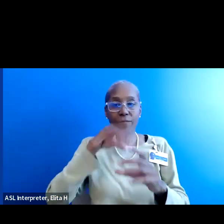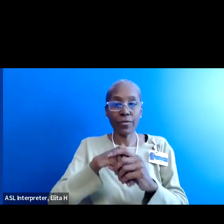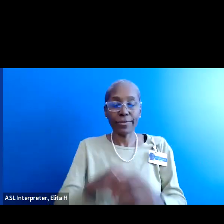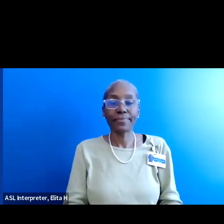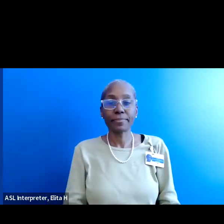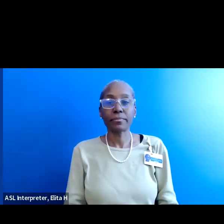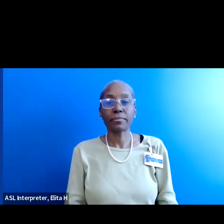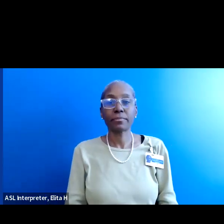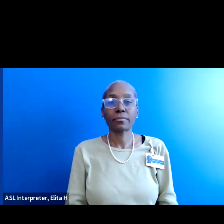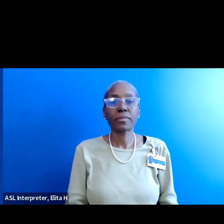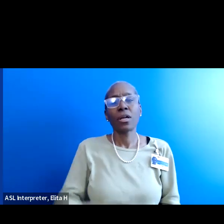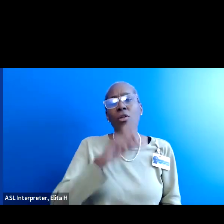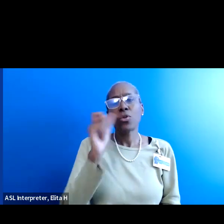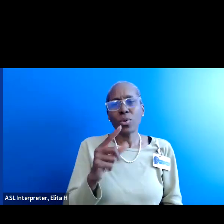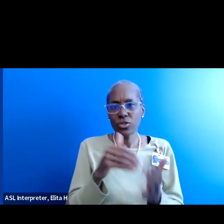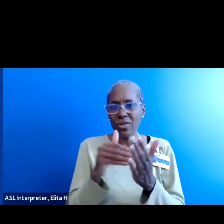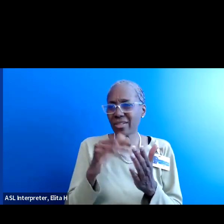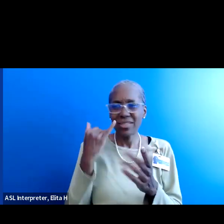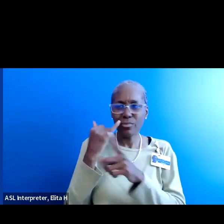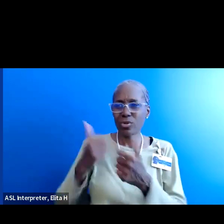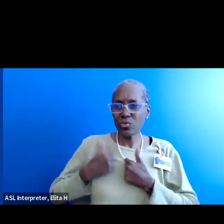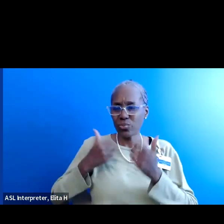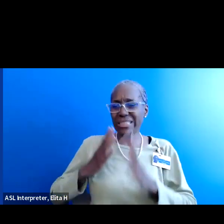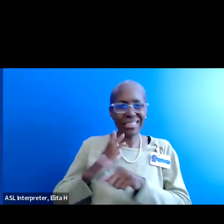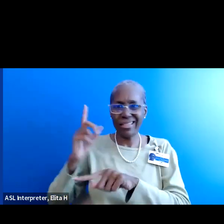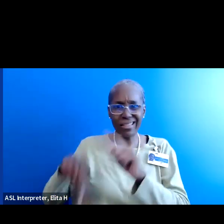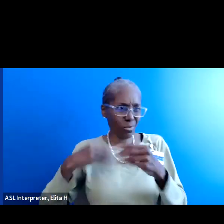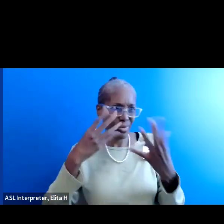Now a question we get a lot is, what if the resident cannot provide consent?